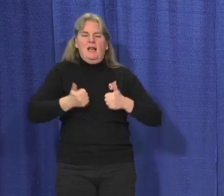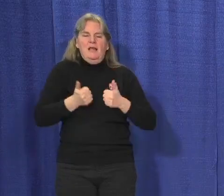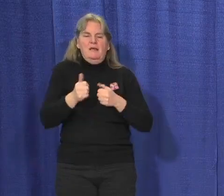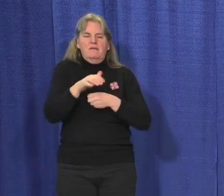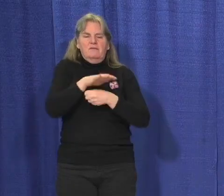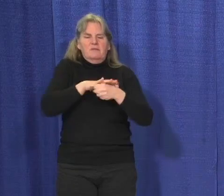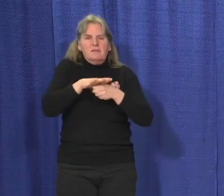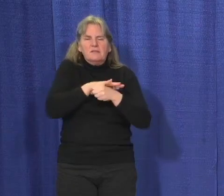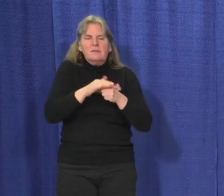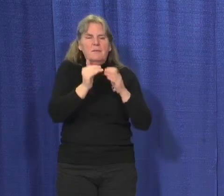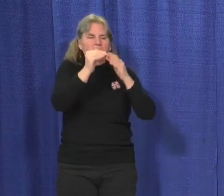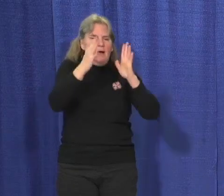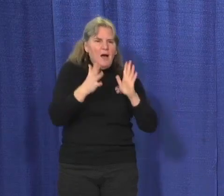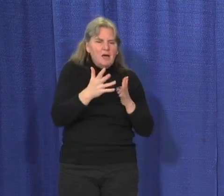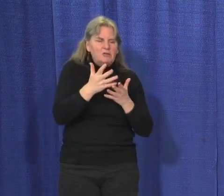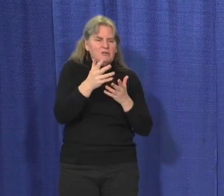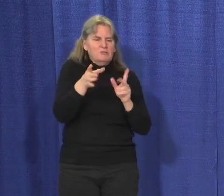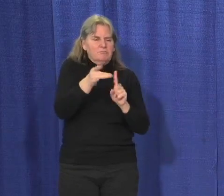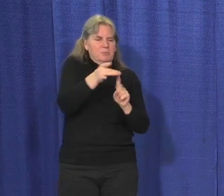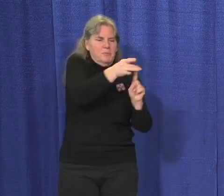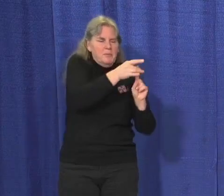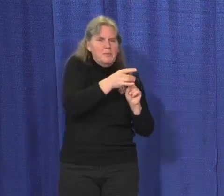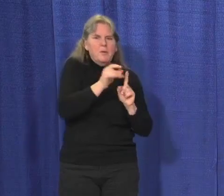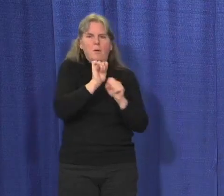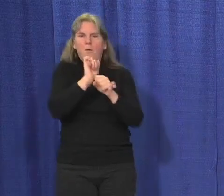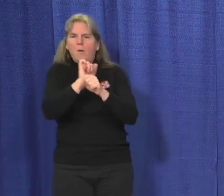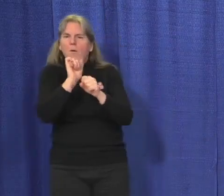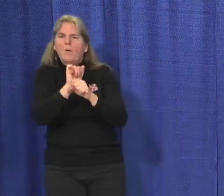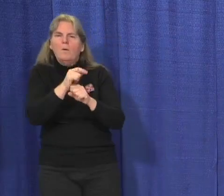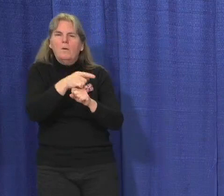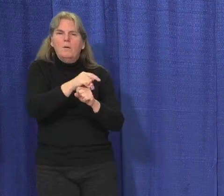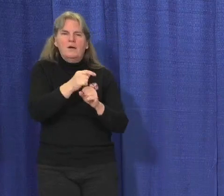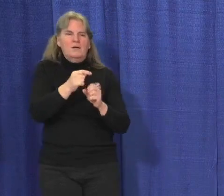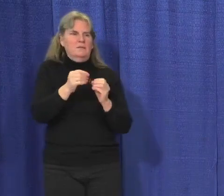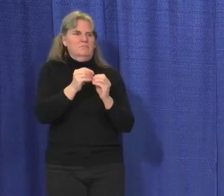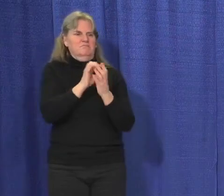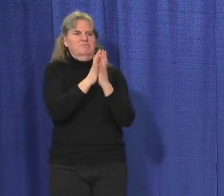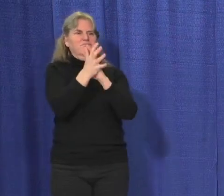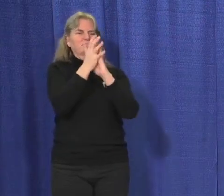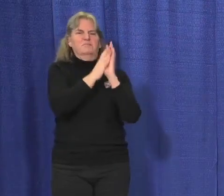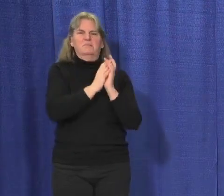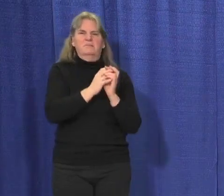close to gatherer such as a household or workplace that may not have good physical